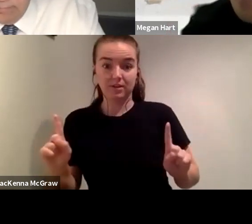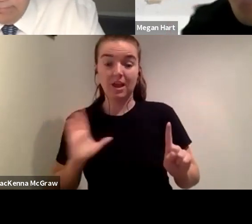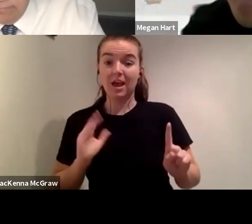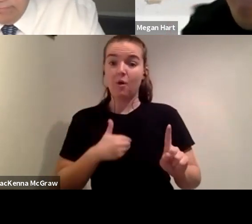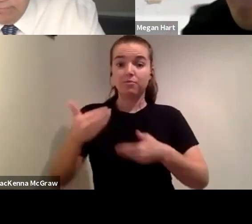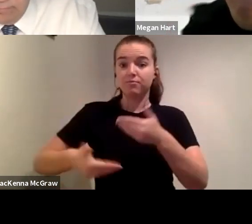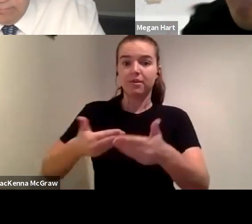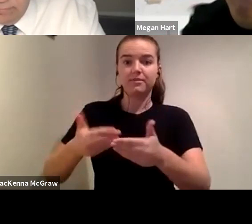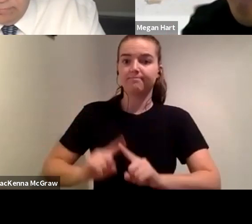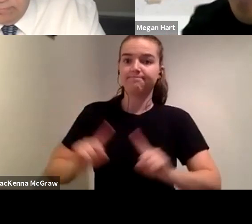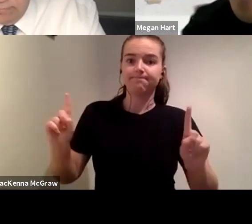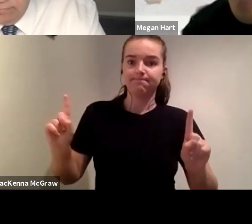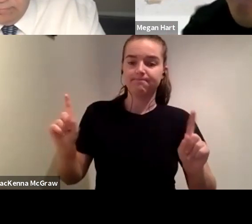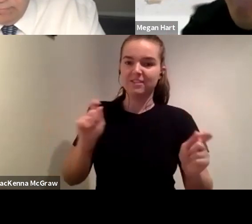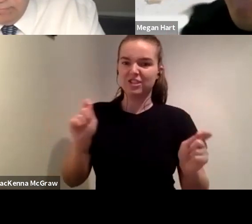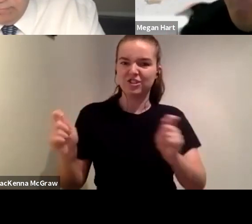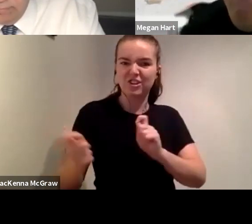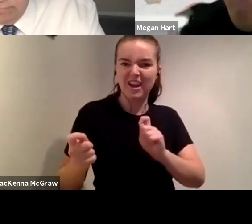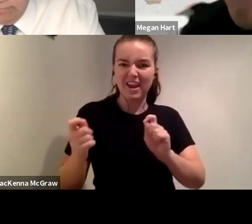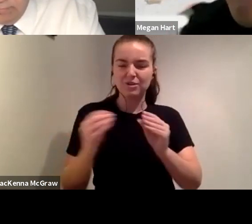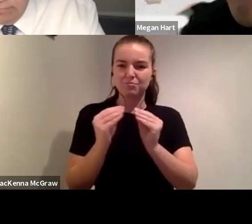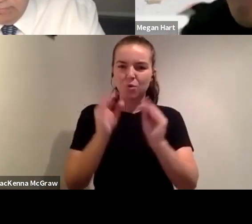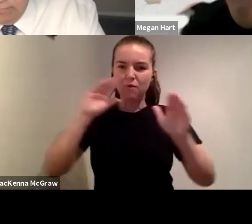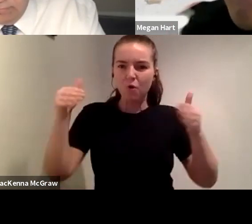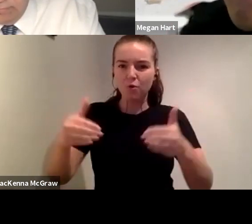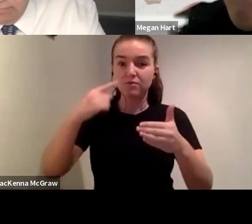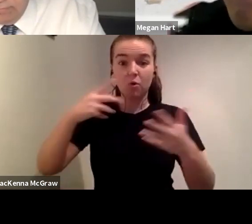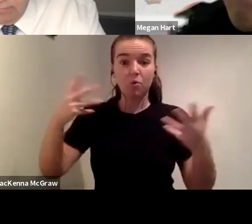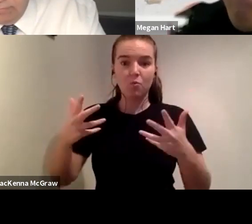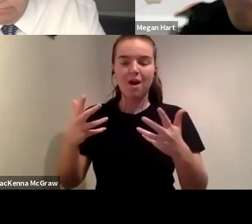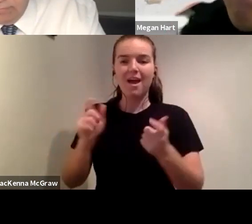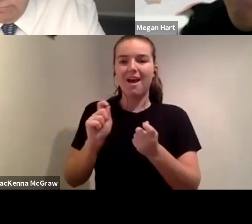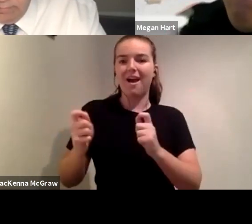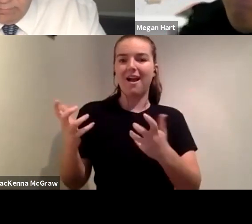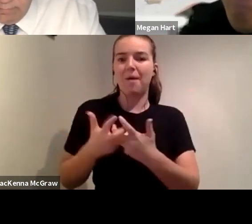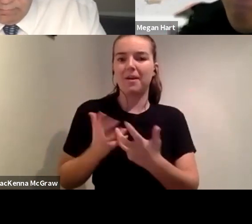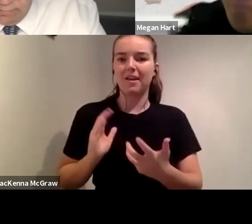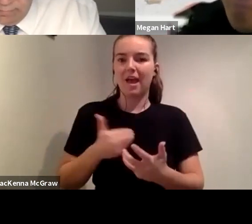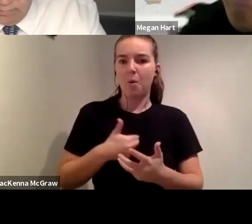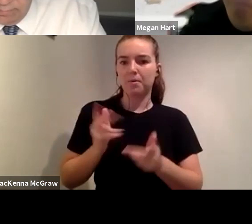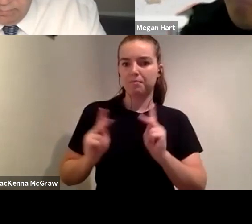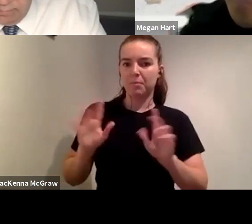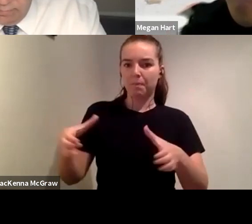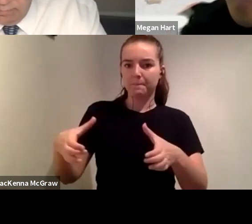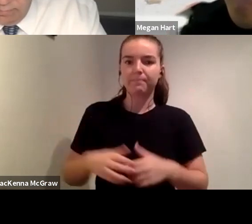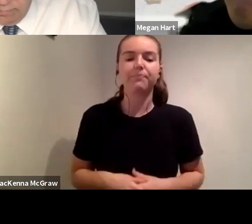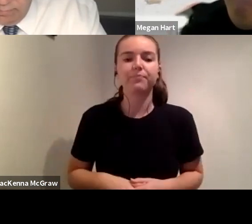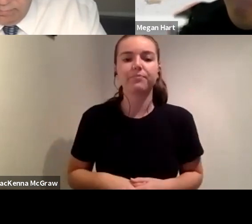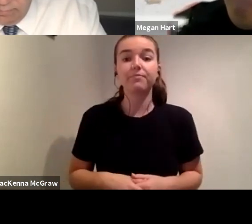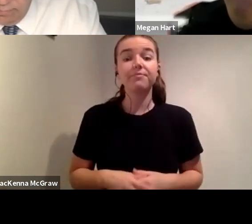We have said, EY, we love your talent and recruiting process but we are going to do it differently.